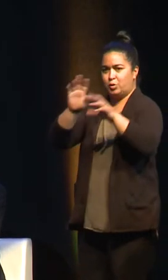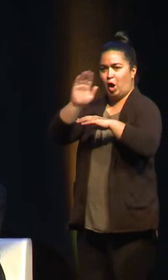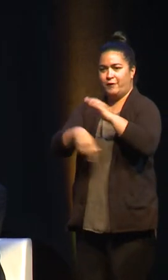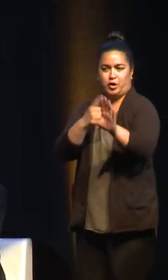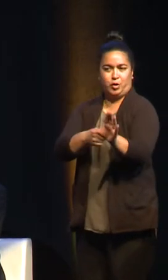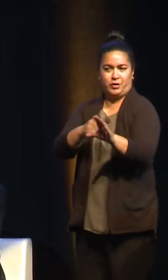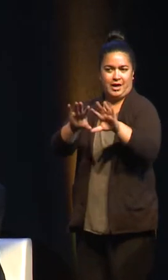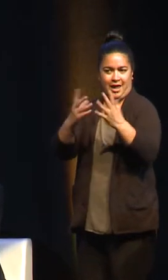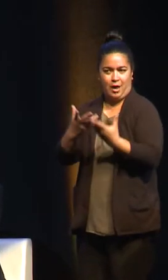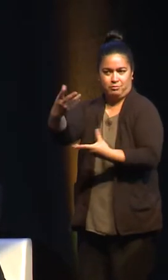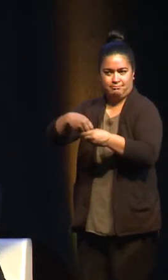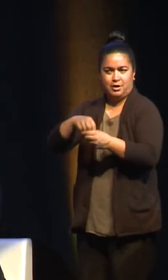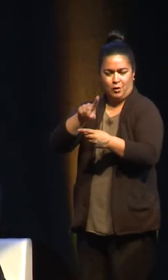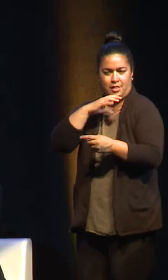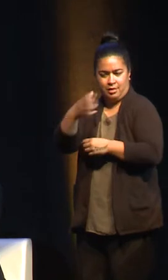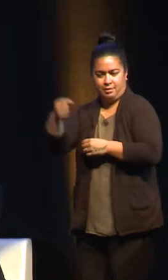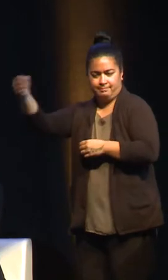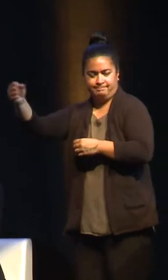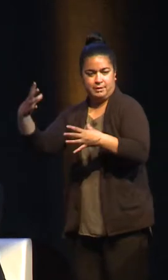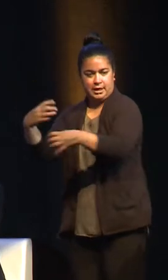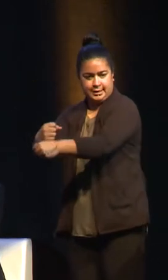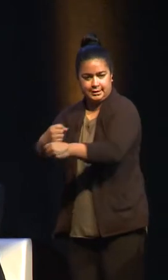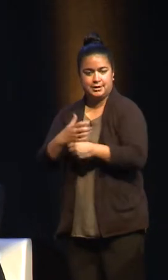the end of this session, but I just want to stay on this this topic about consumer behaviour